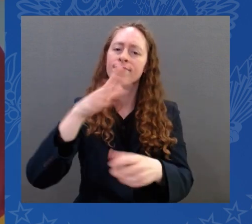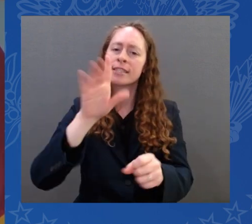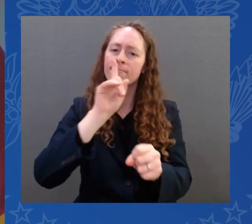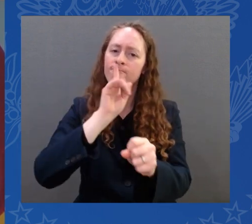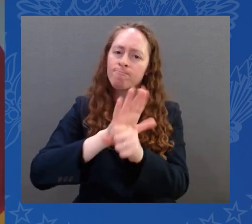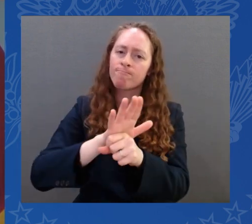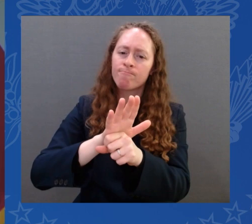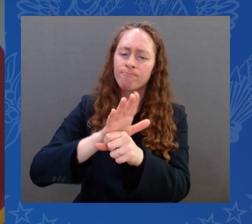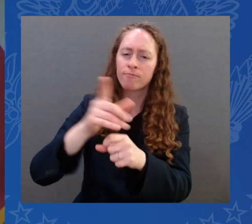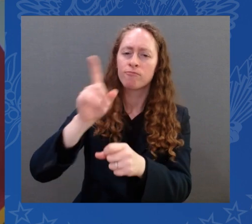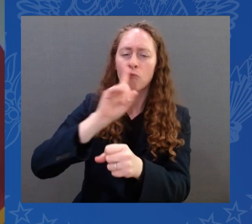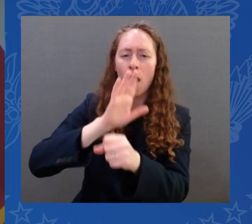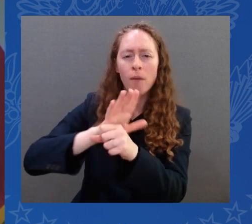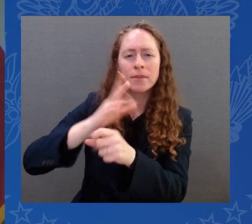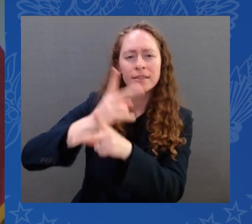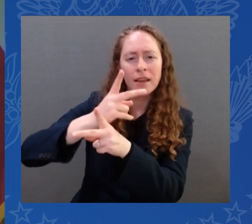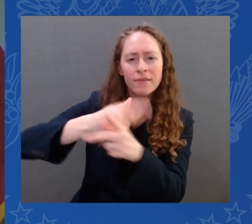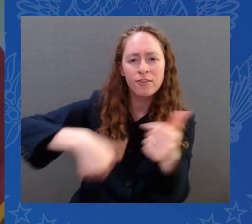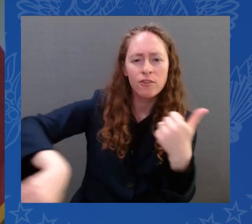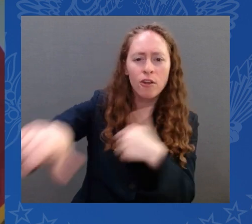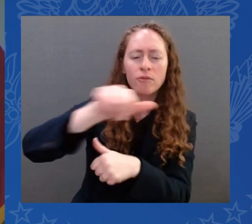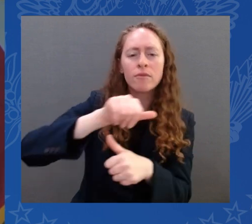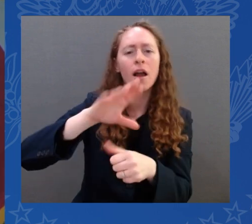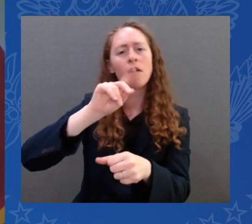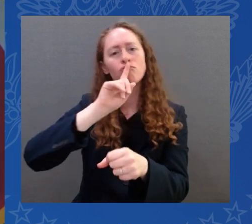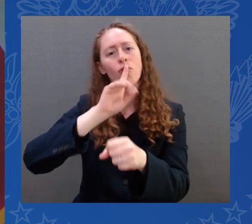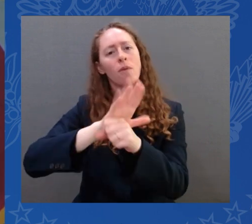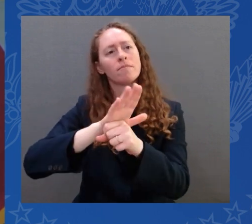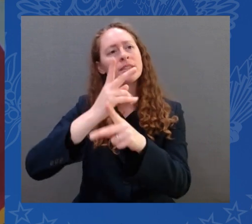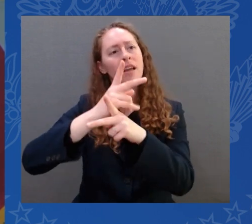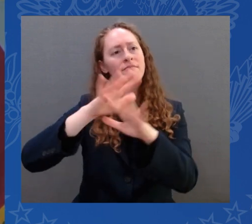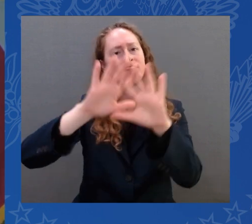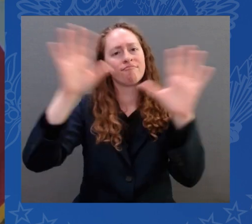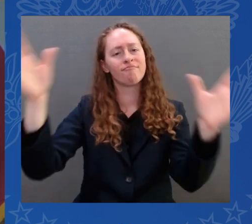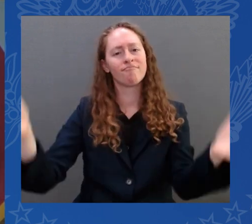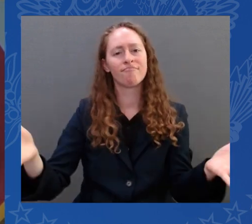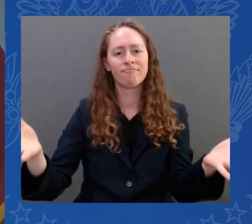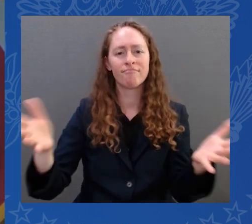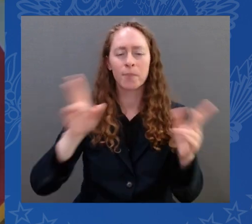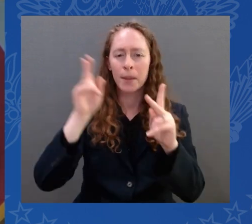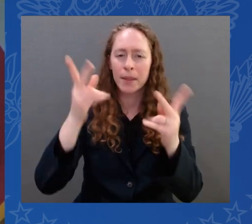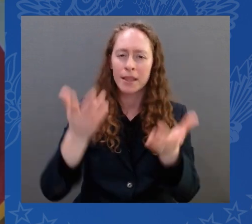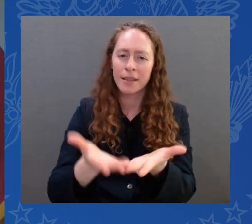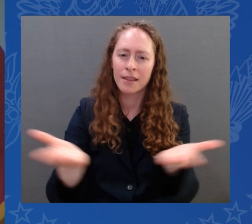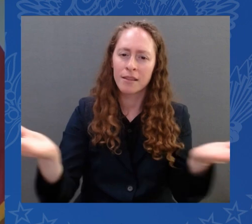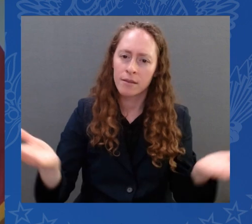because what lives on will be the service you will give to others and the timeless principles